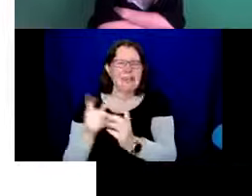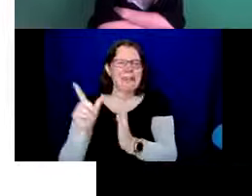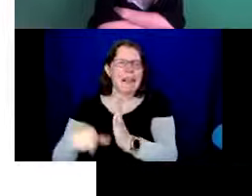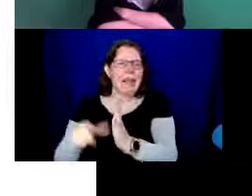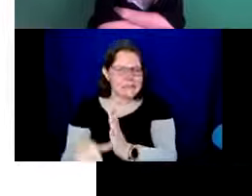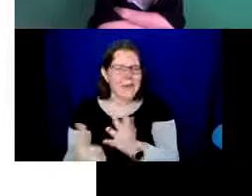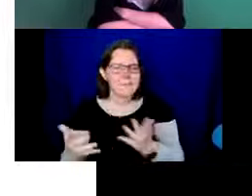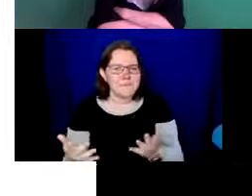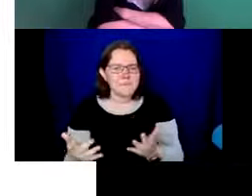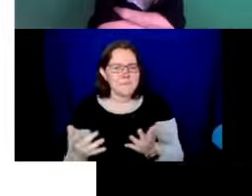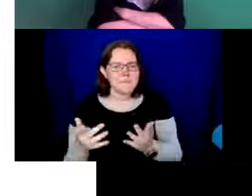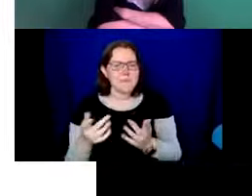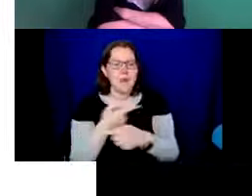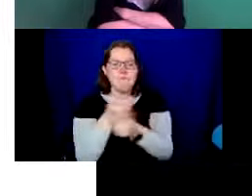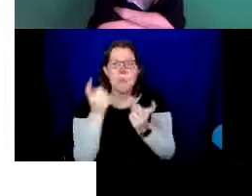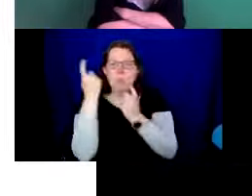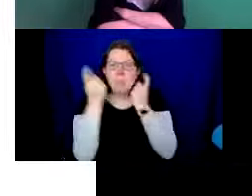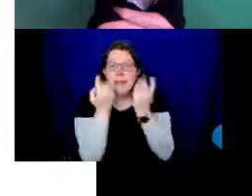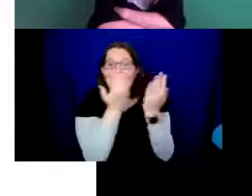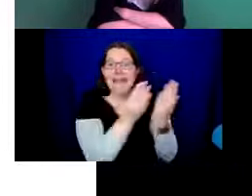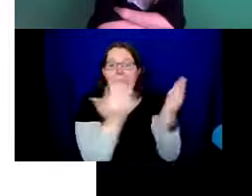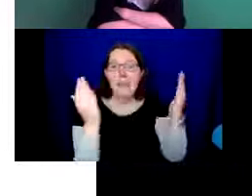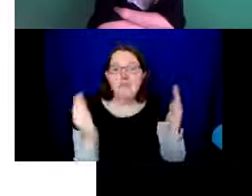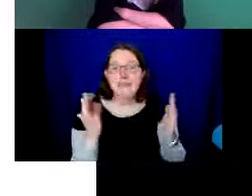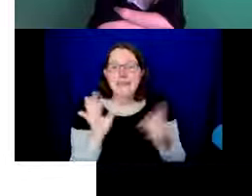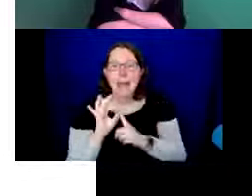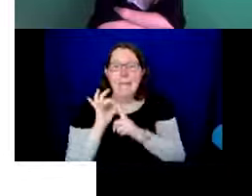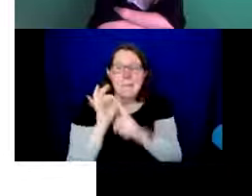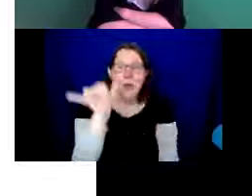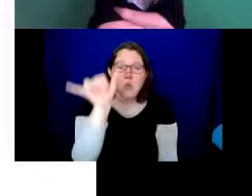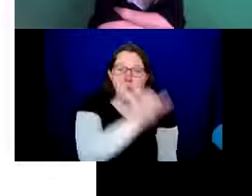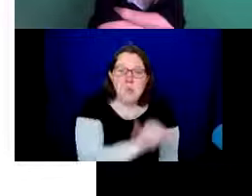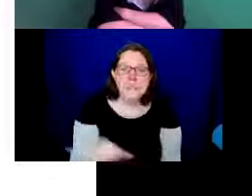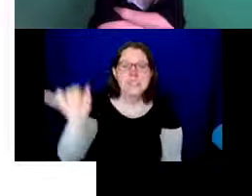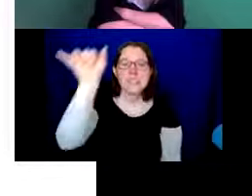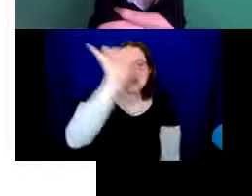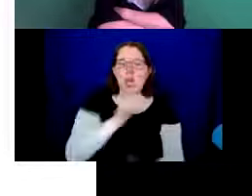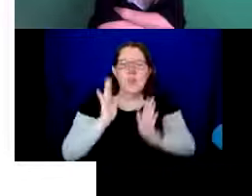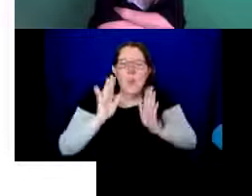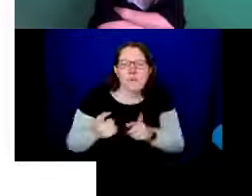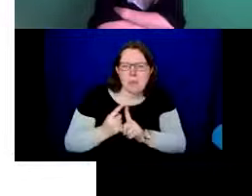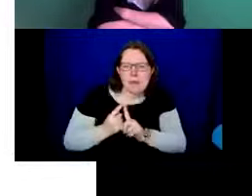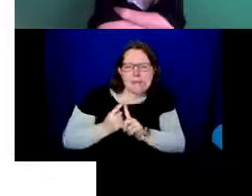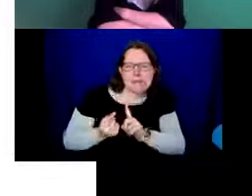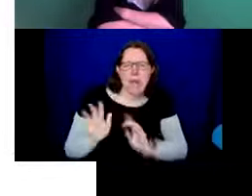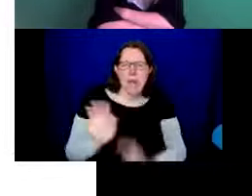across the uk it doesn't have to be your nearest gallery let us know your thinking behind your